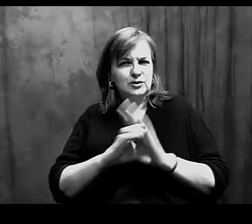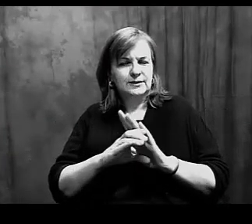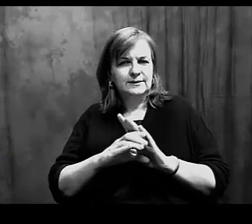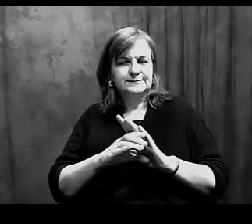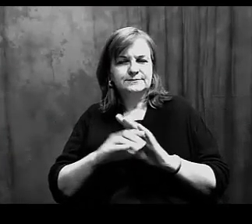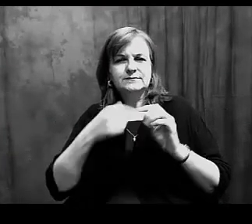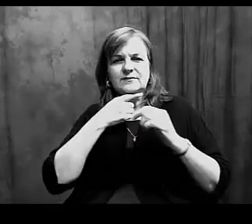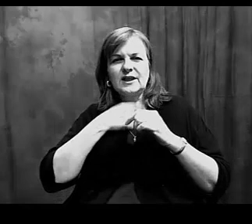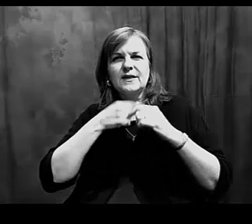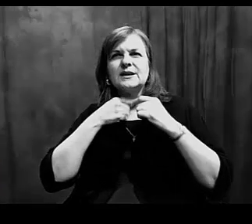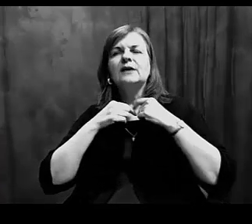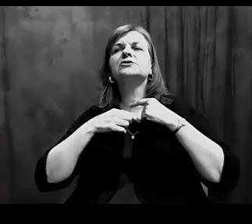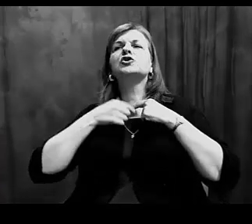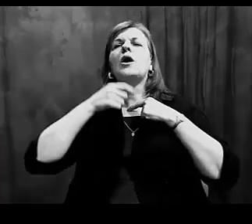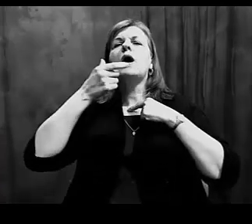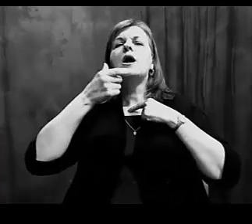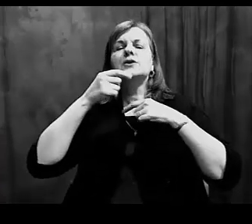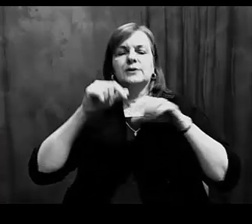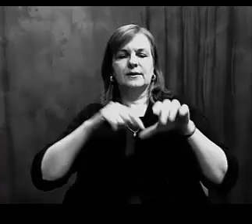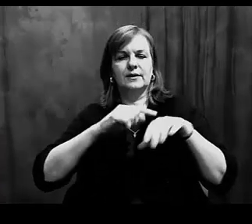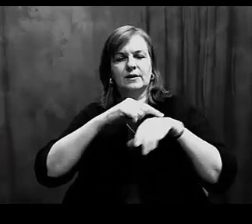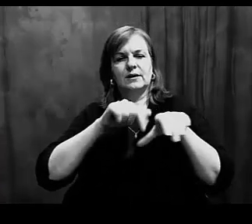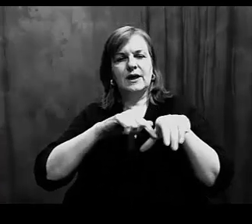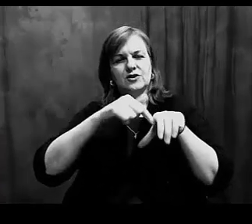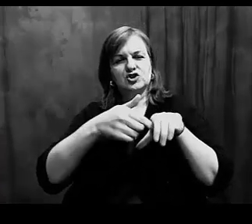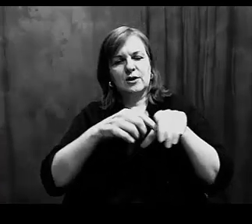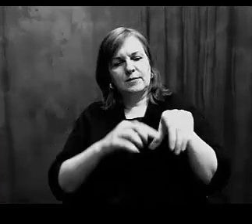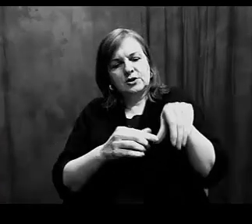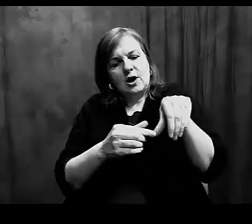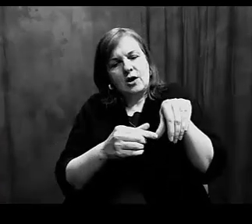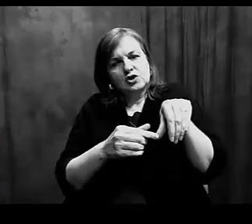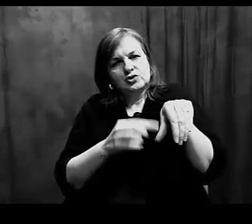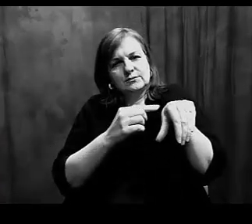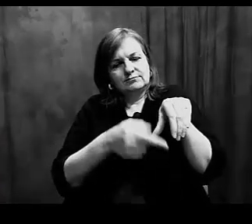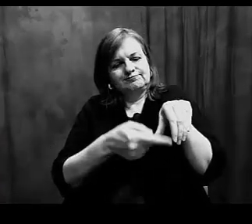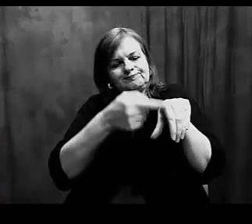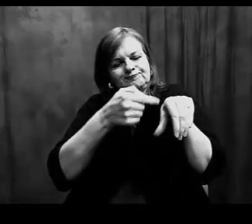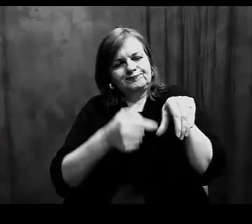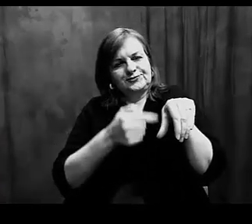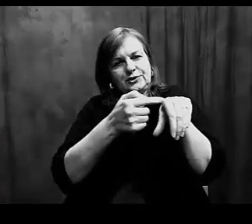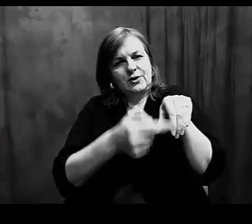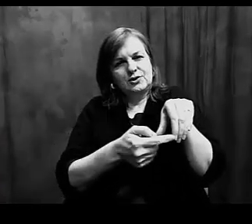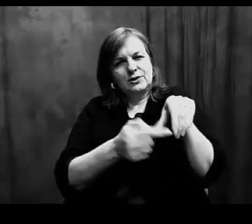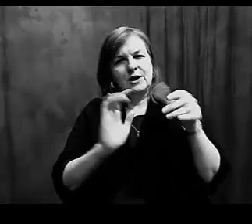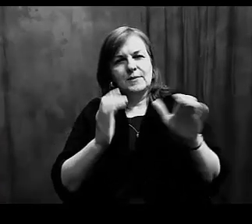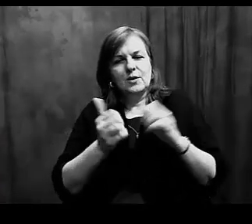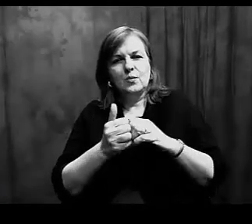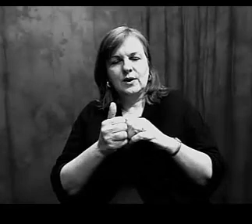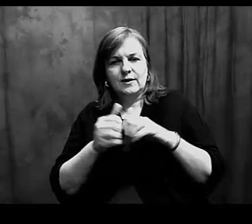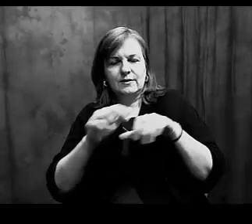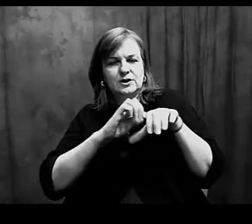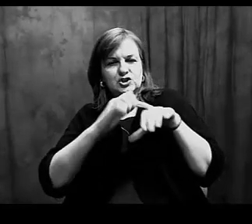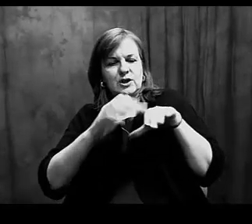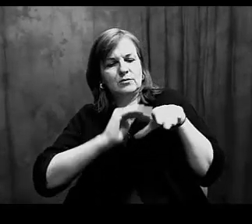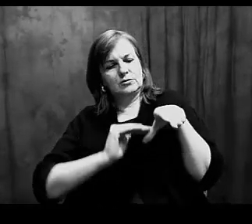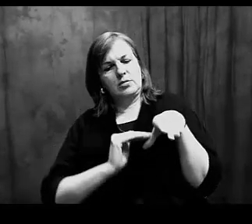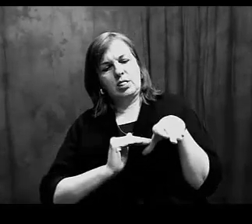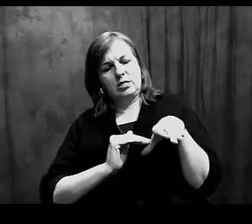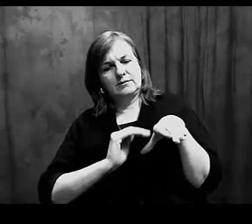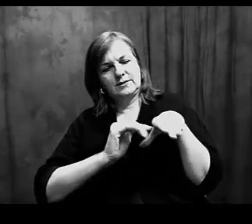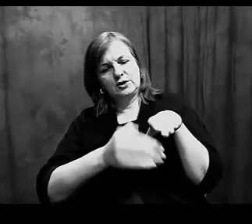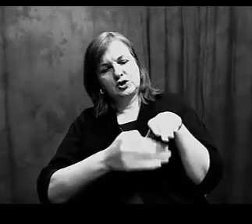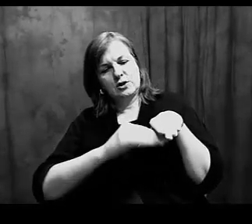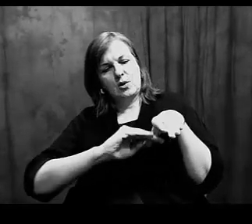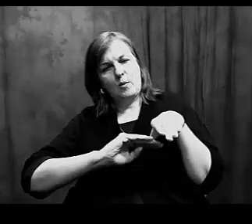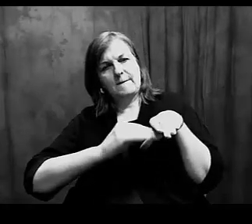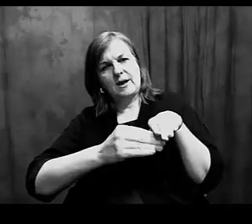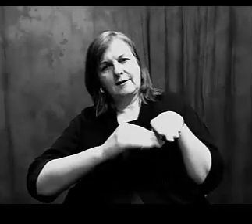this high back / neck this arch kind of shape to the shell vs. this very low back shell on the tortoise down here